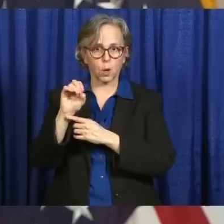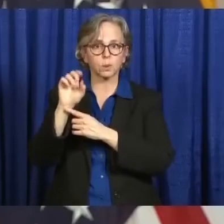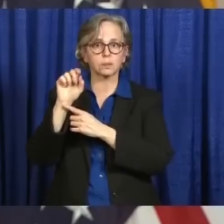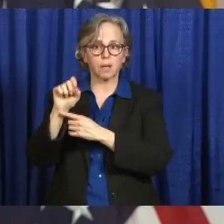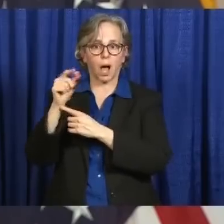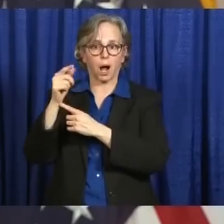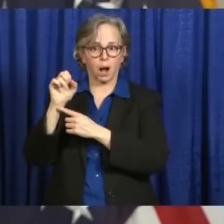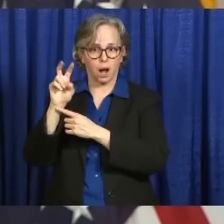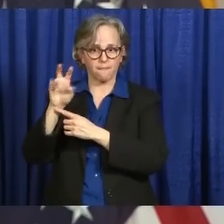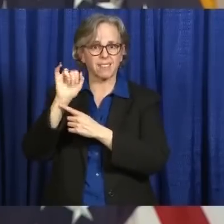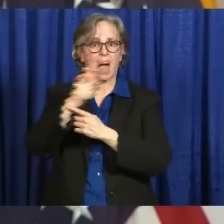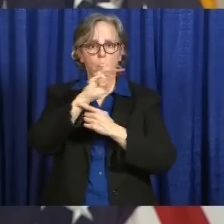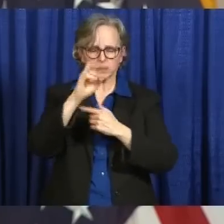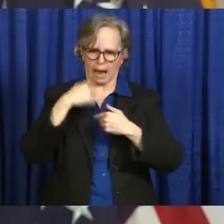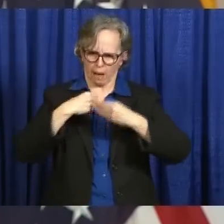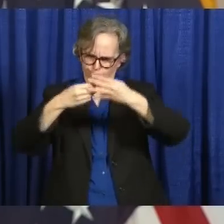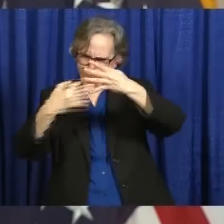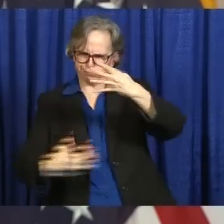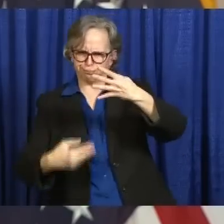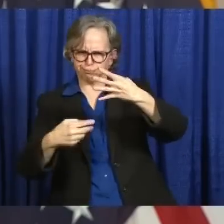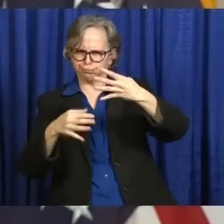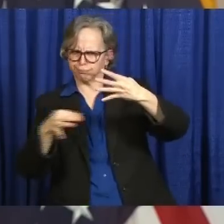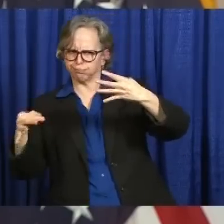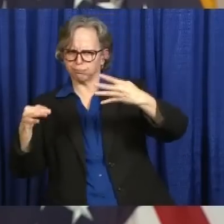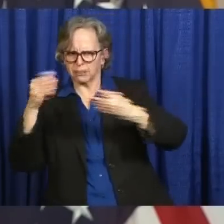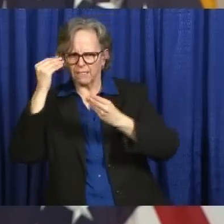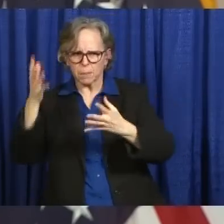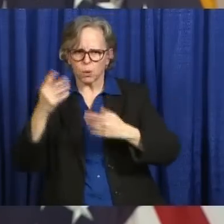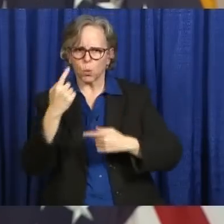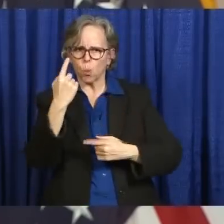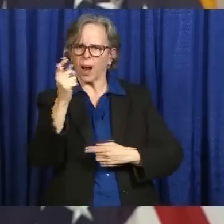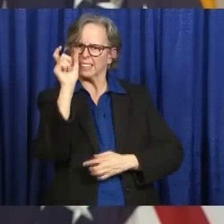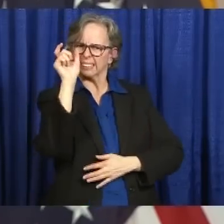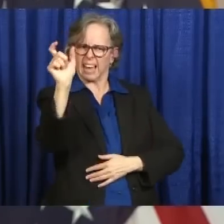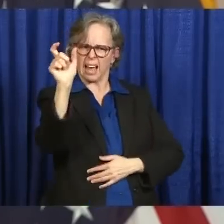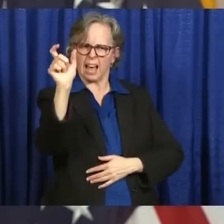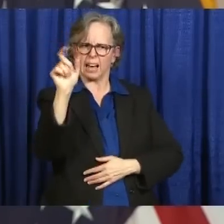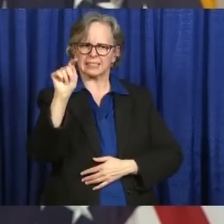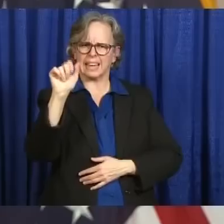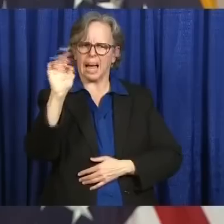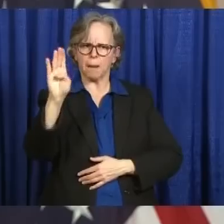CORONAVIRUS.OHIO.GOV HAS TIPS ON MANAGING COVID-19 STRESS RELATED ANXIETY.